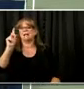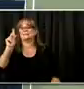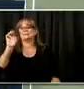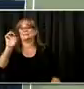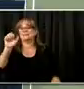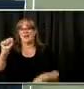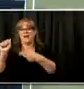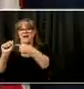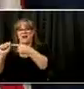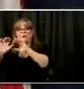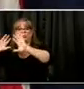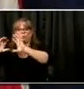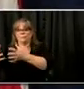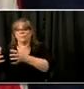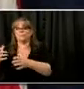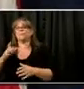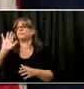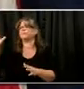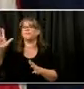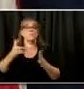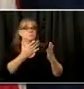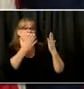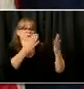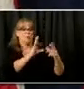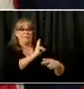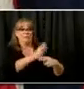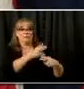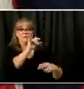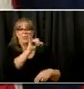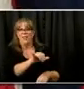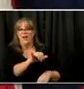our districts do still have a responsibility and our schools do still have a responsibility to